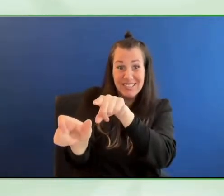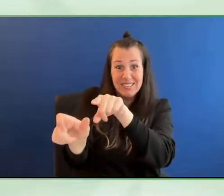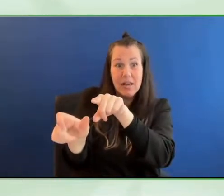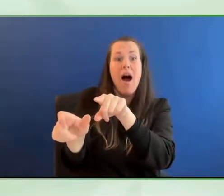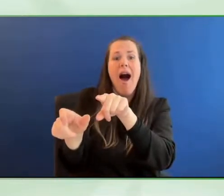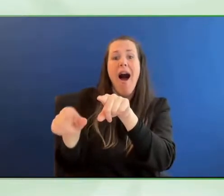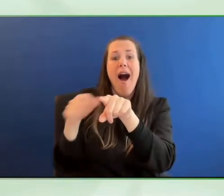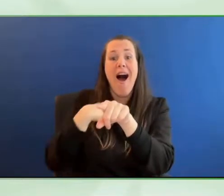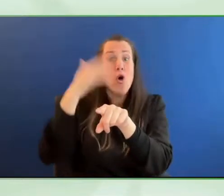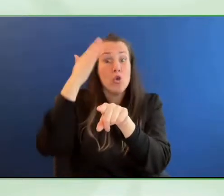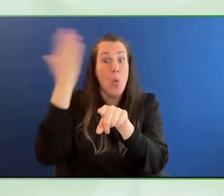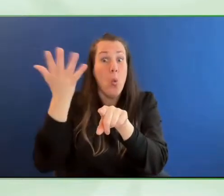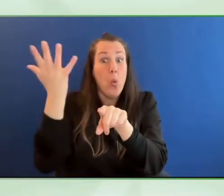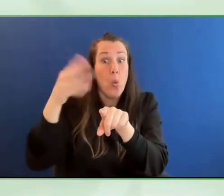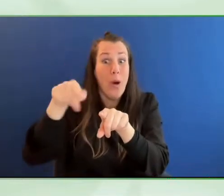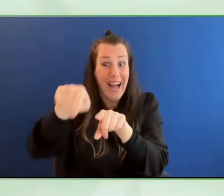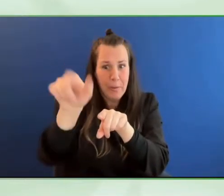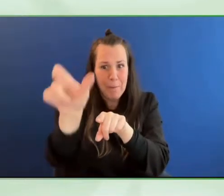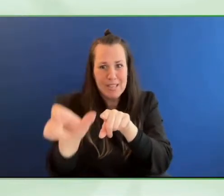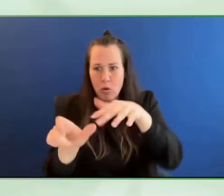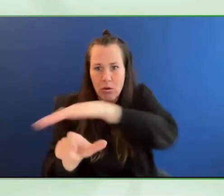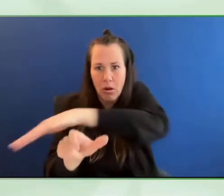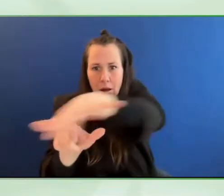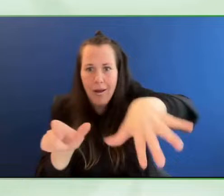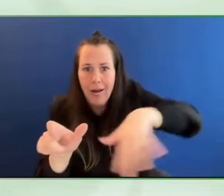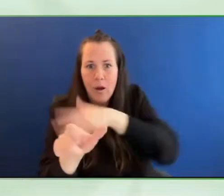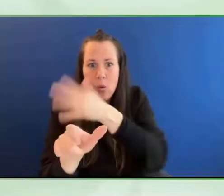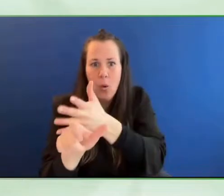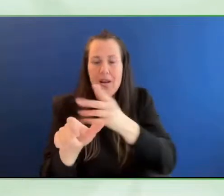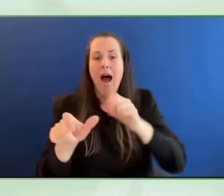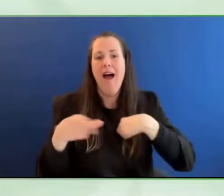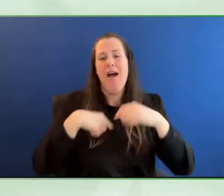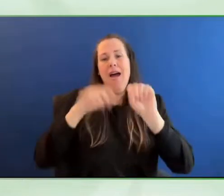I think there are potentially outcomes that are quite concerning, where we might go too